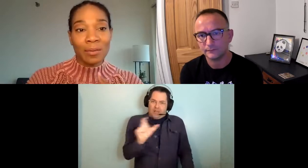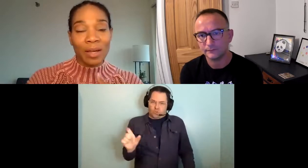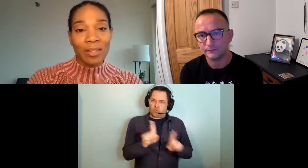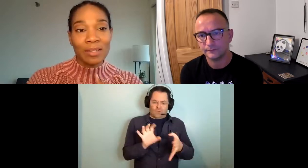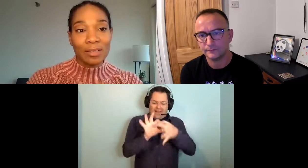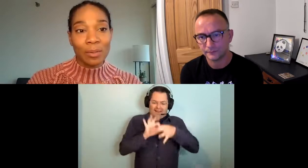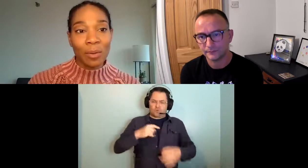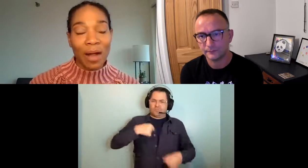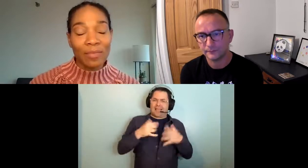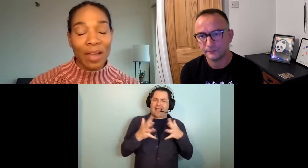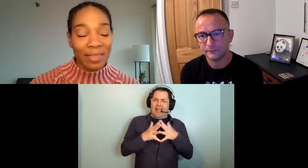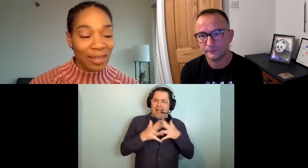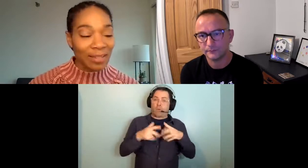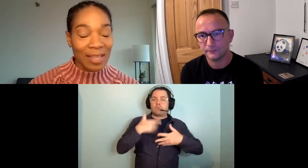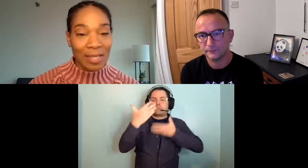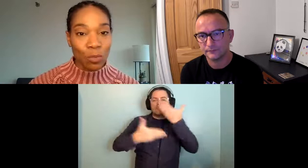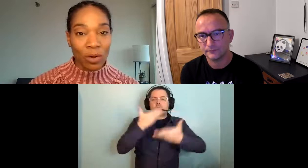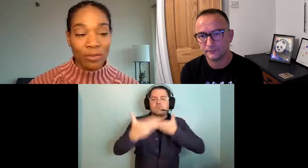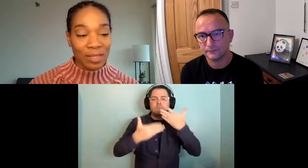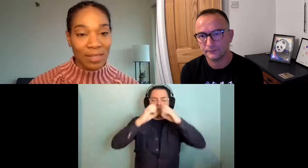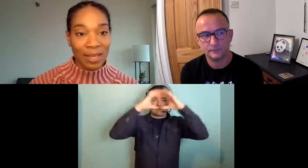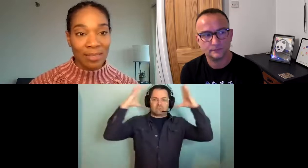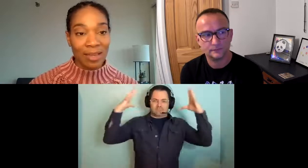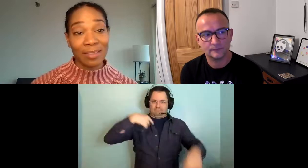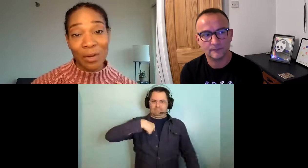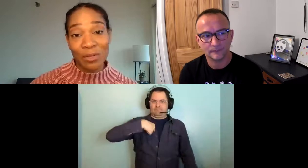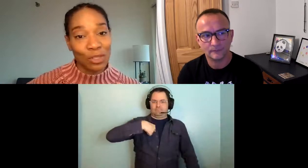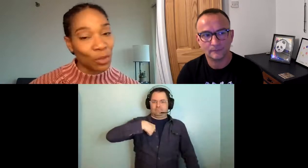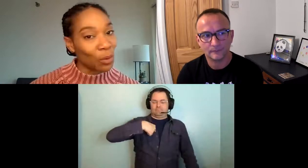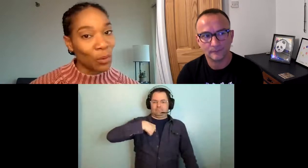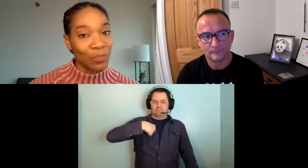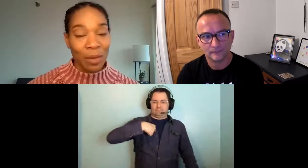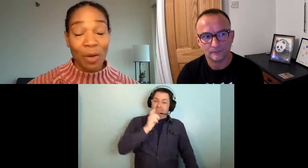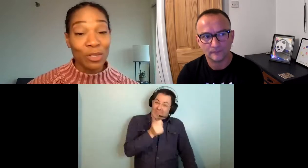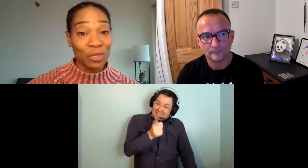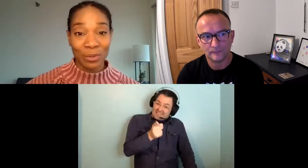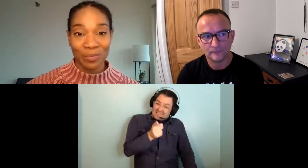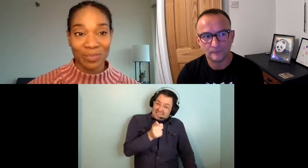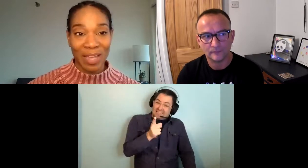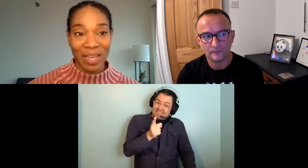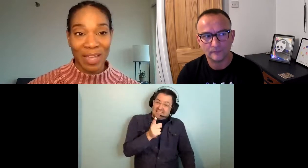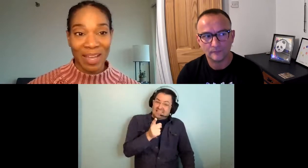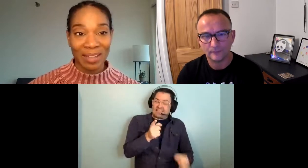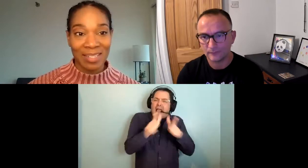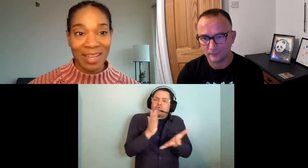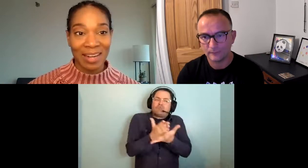things that celebrating that, so again it is - understand totally Tyron what you are saying.